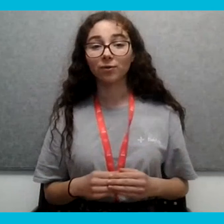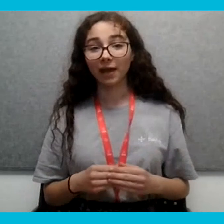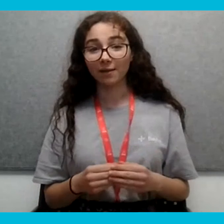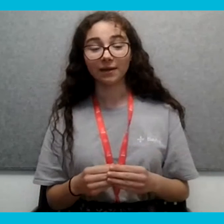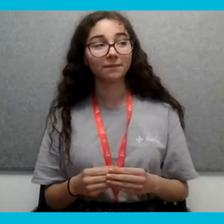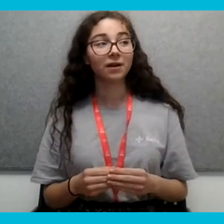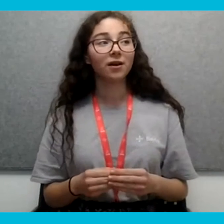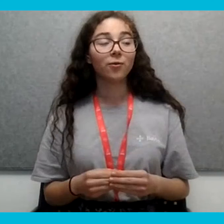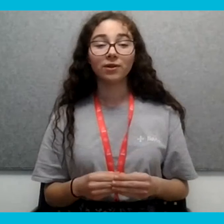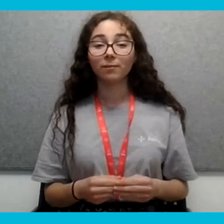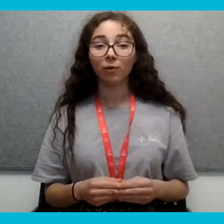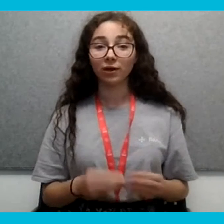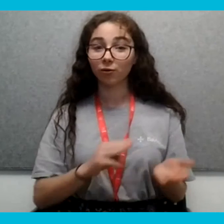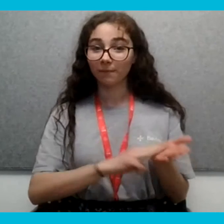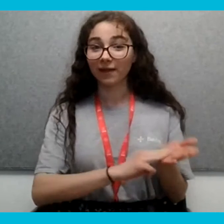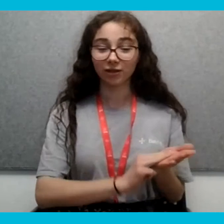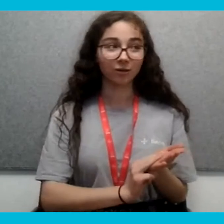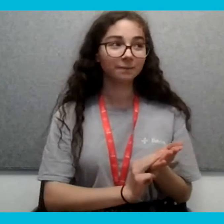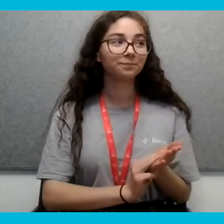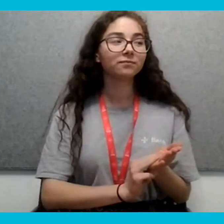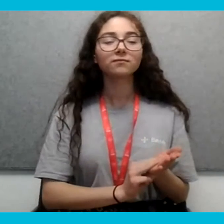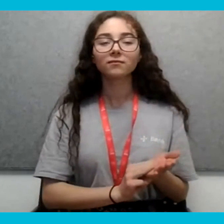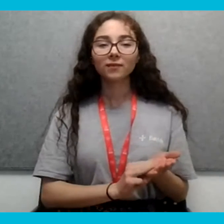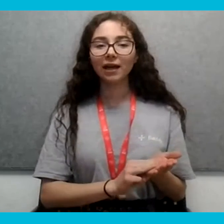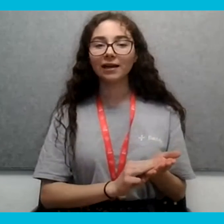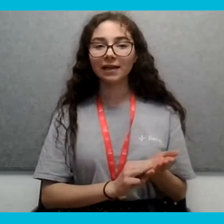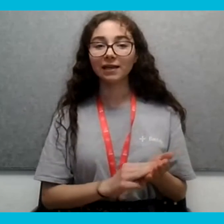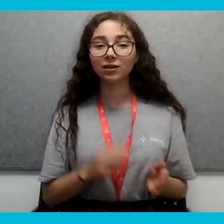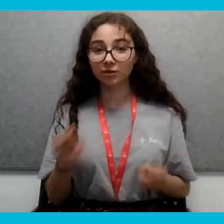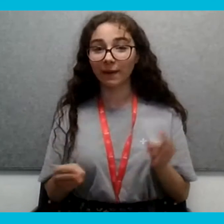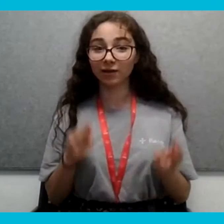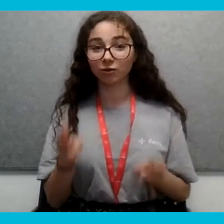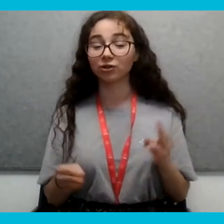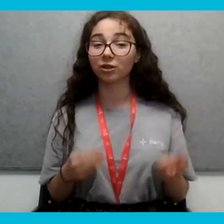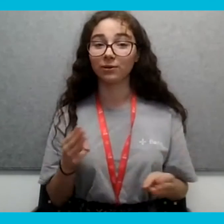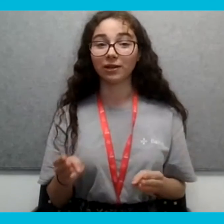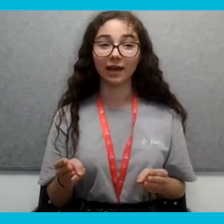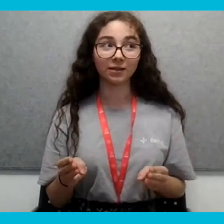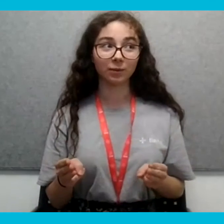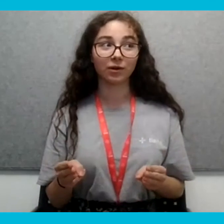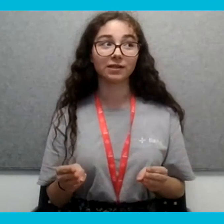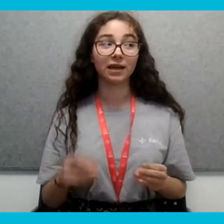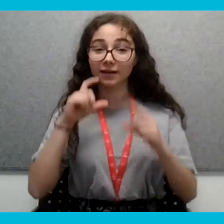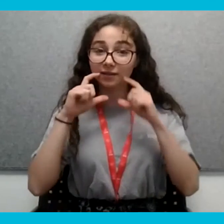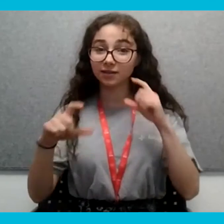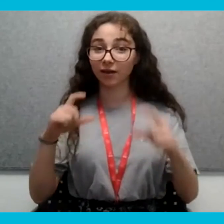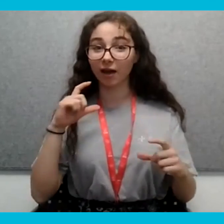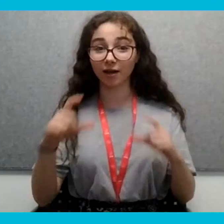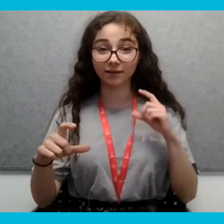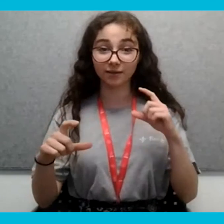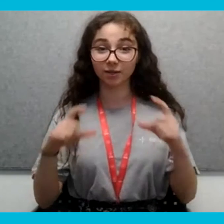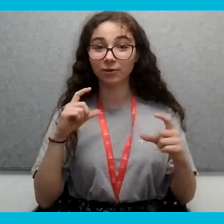A group came in with a boy called Matthew and he used Makaton to communicate because he had